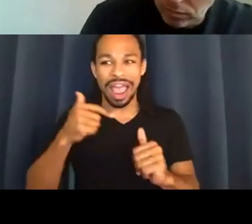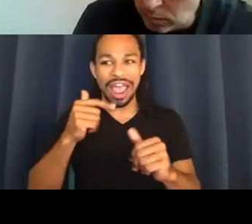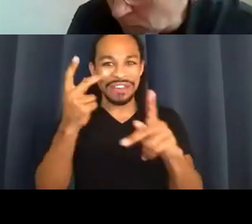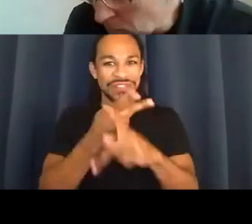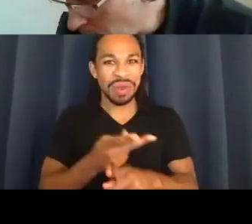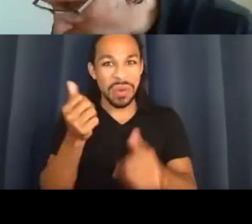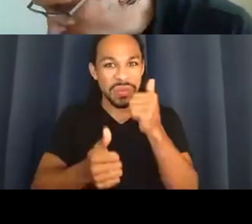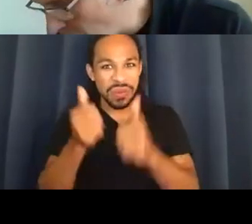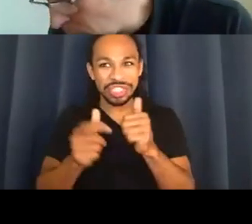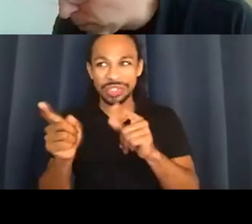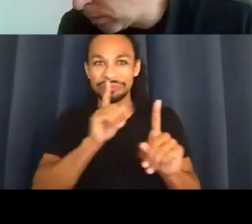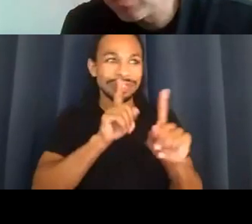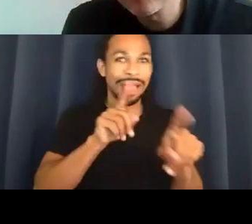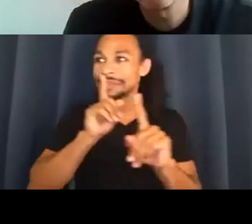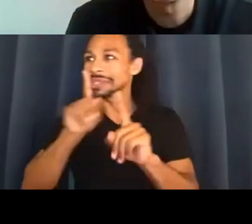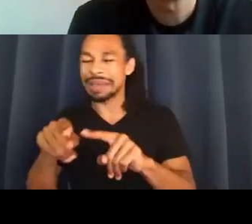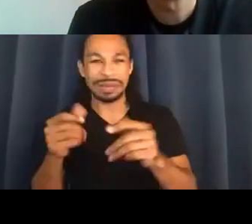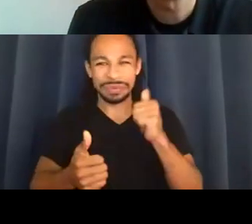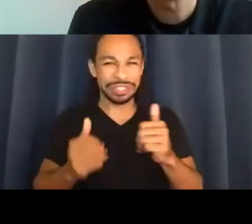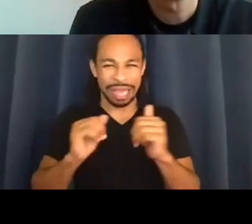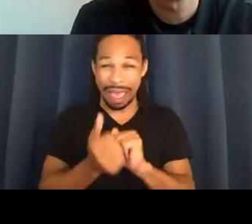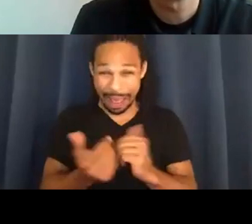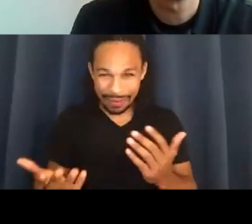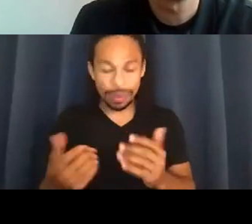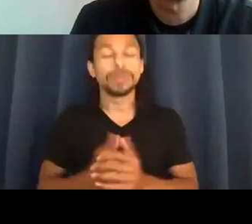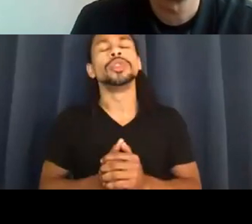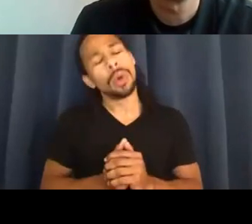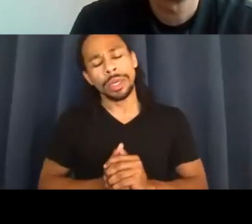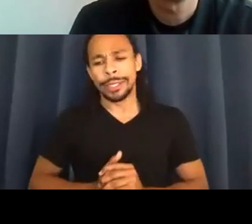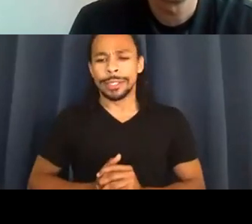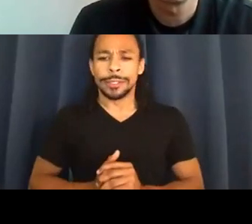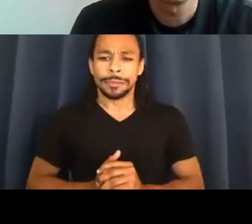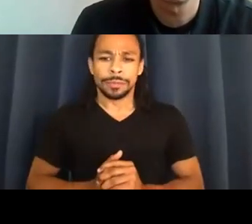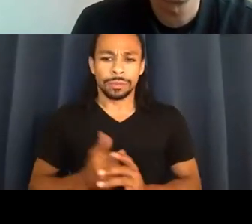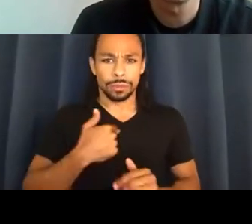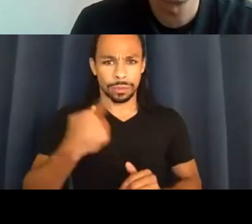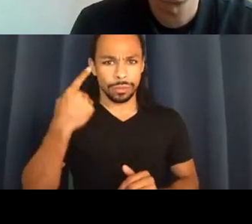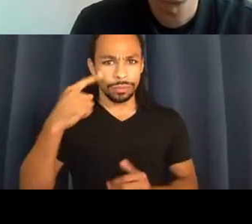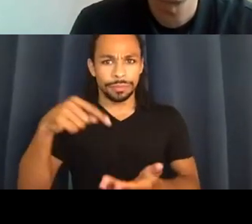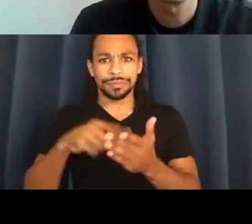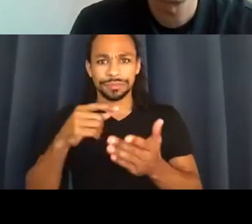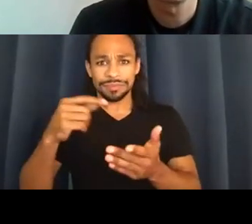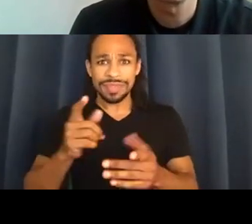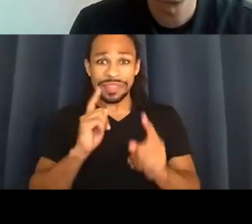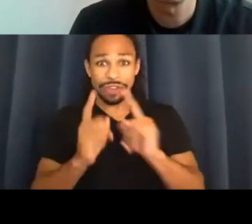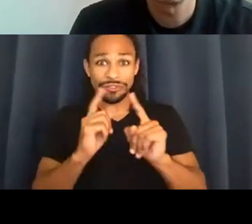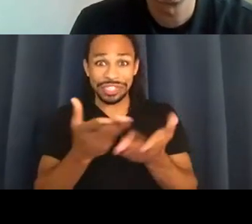to. I think that these conversations are great and I'm happy they are happening